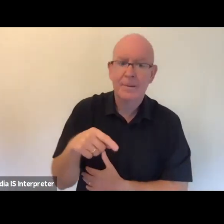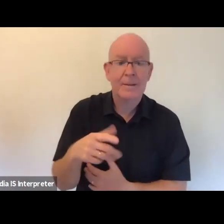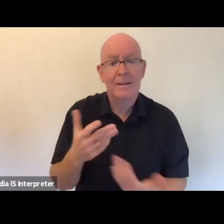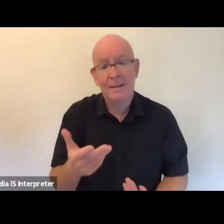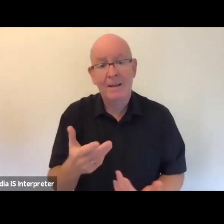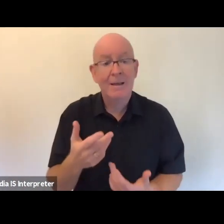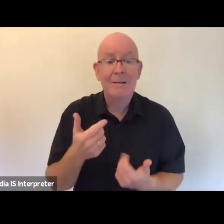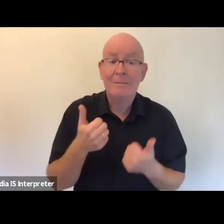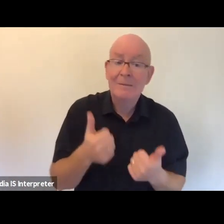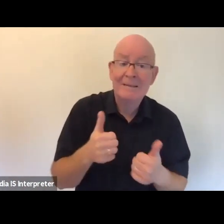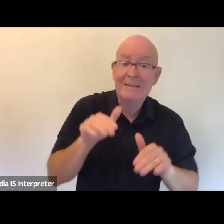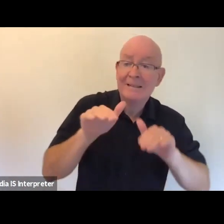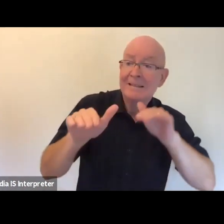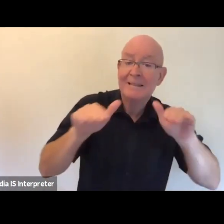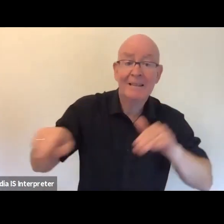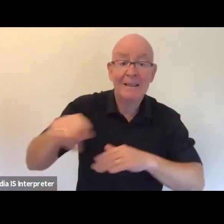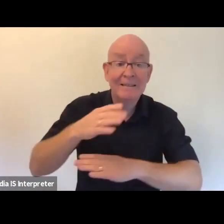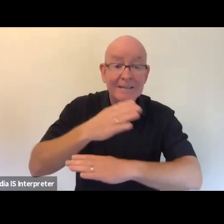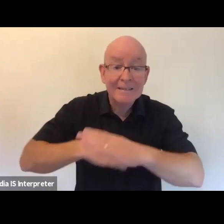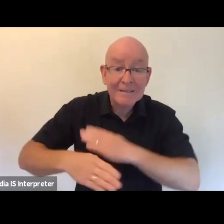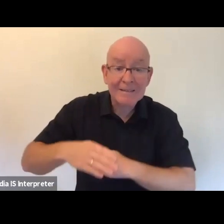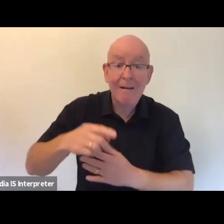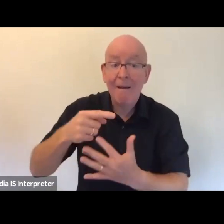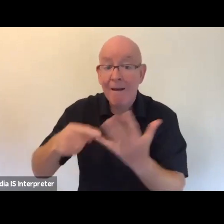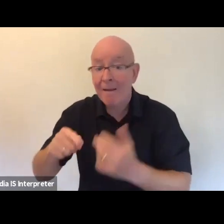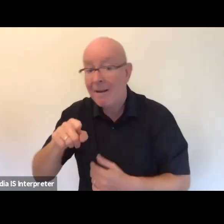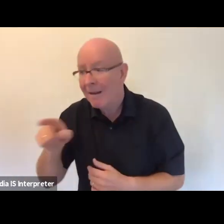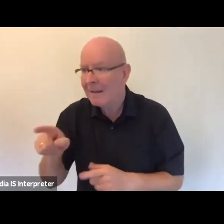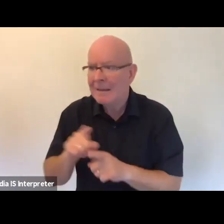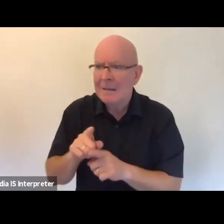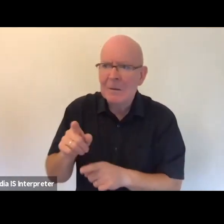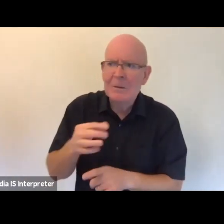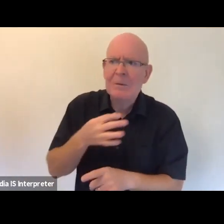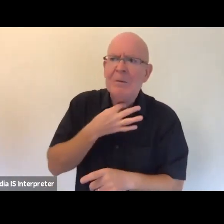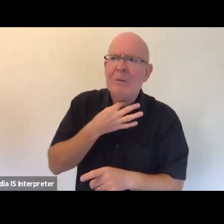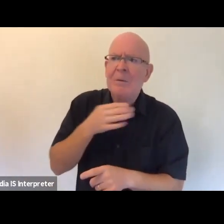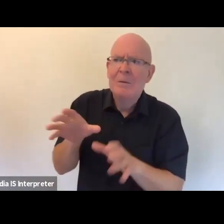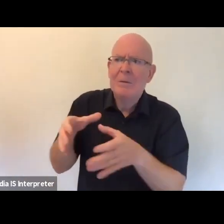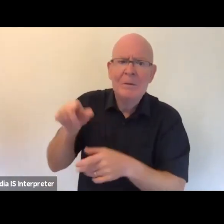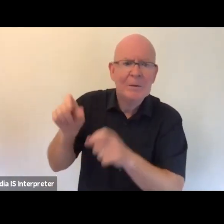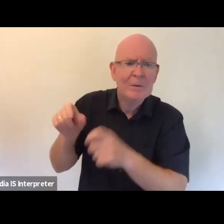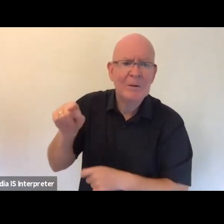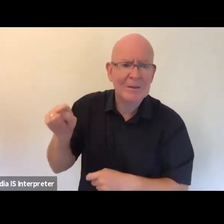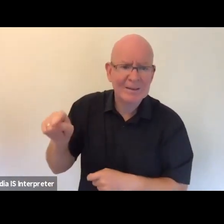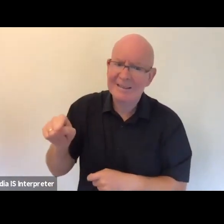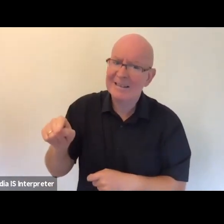the actors that already at the grassroots level to ensure that there is better dissemination of information